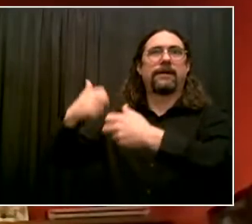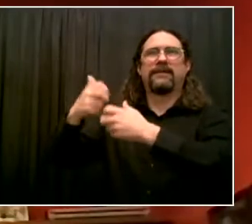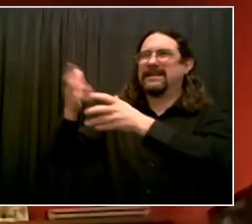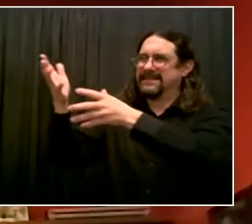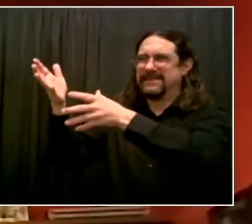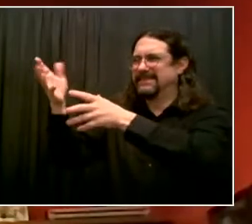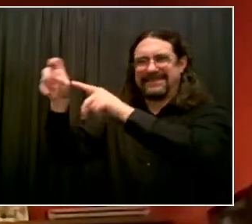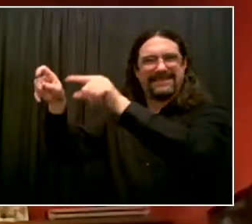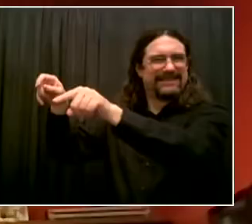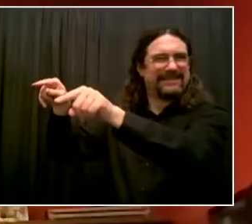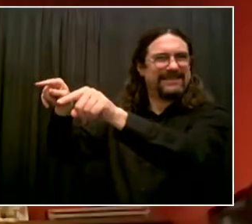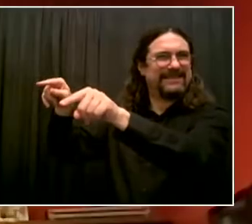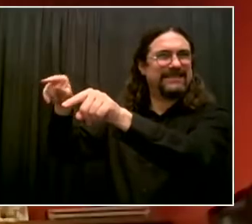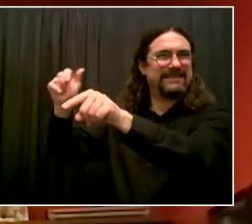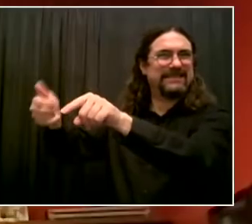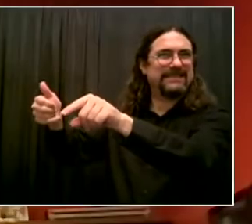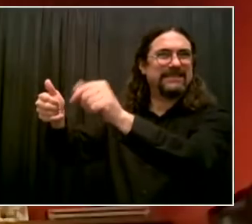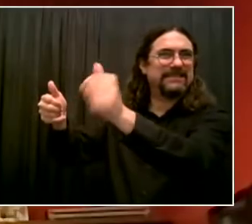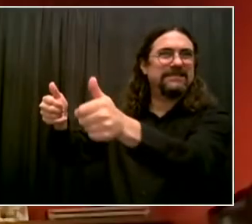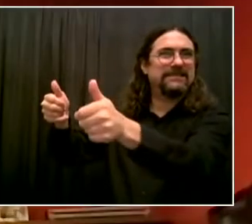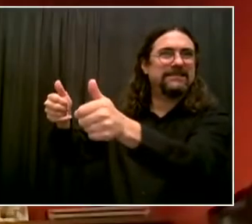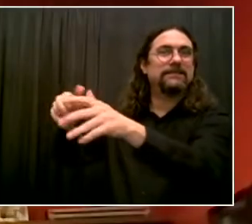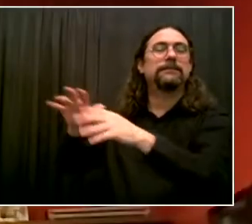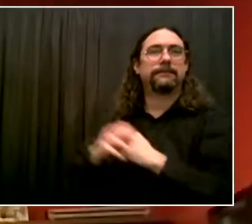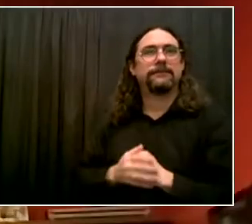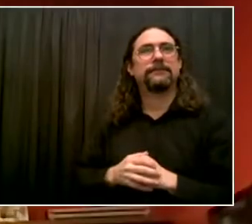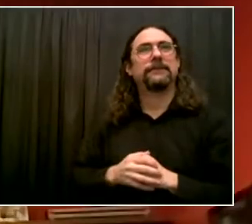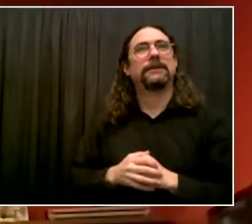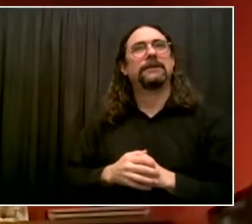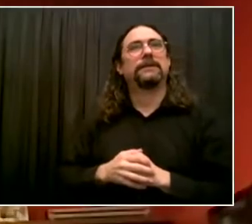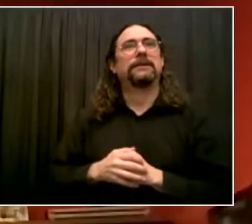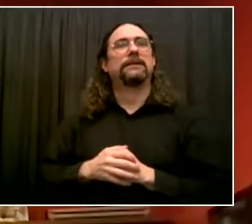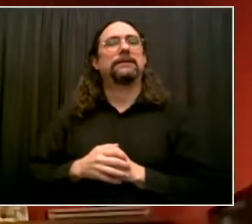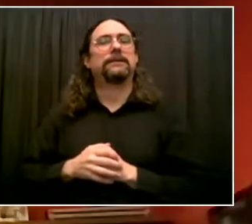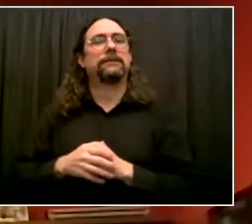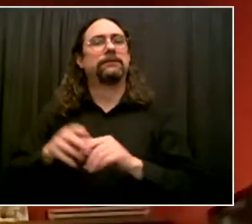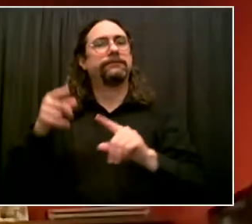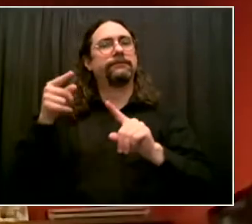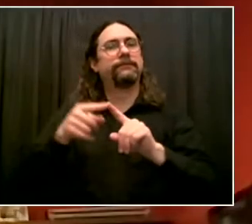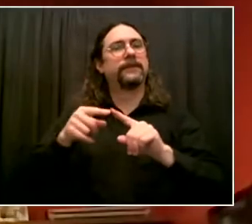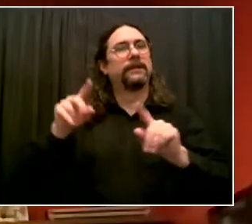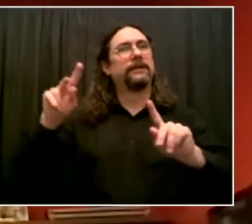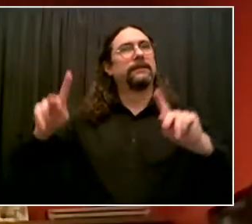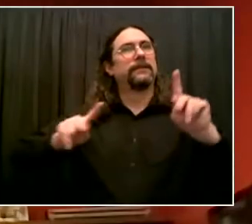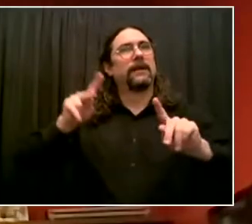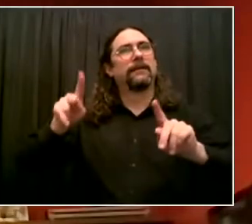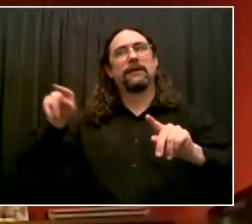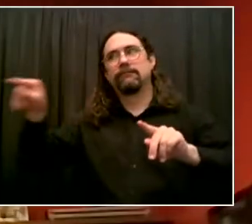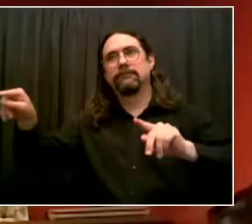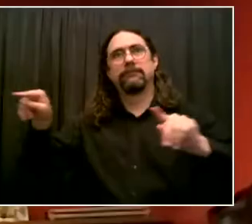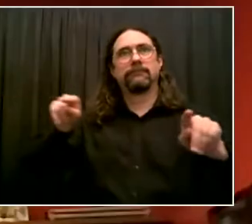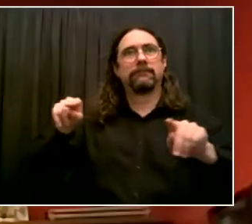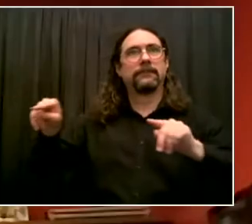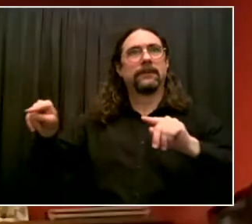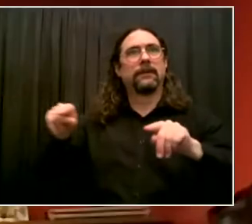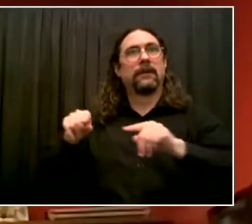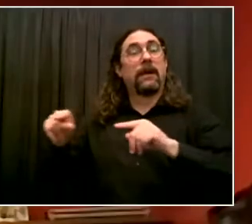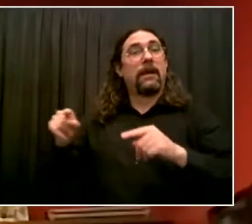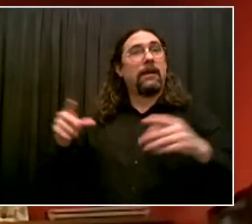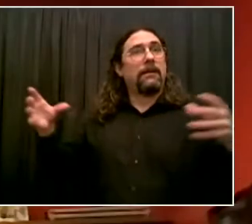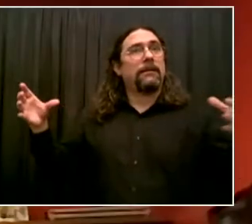COMMUNITY MEMBERS WHO WORKED